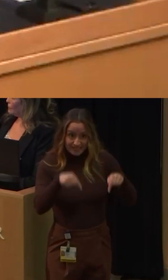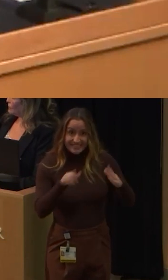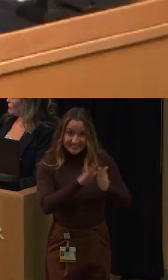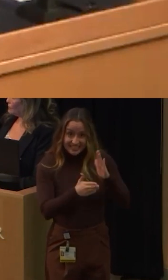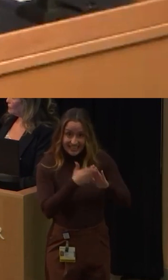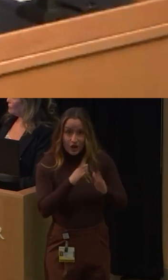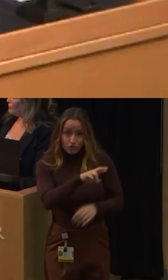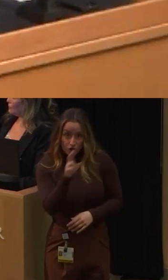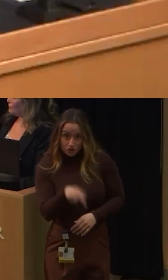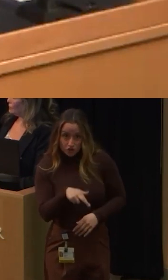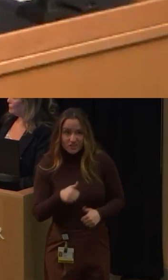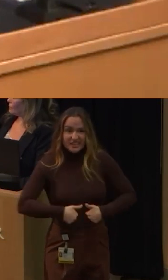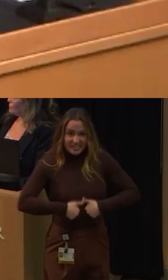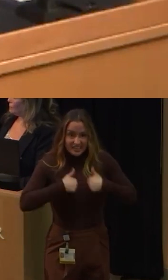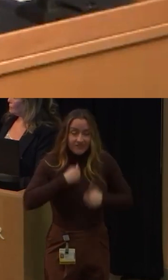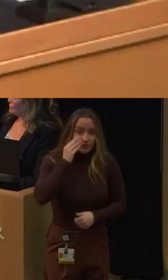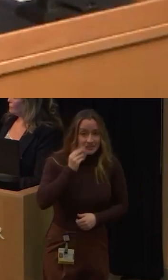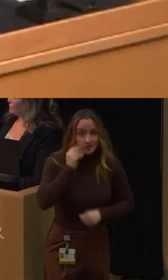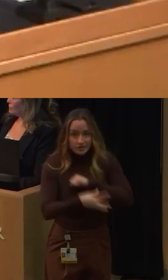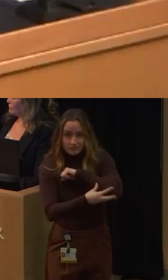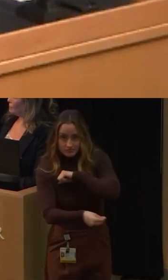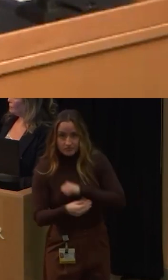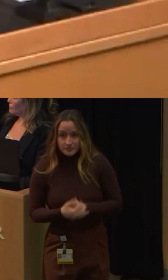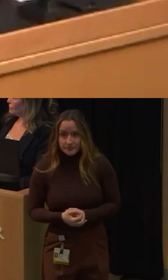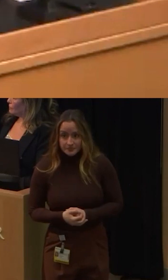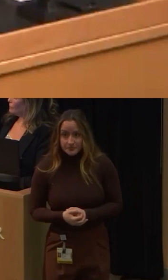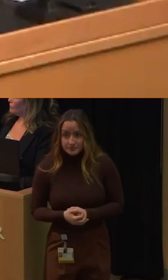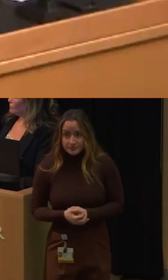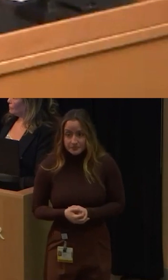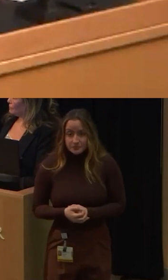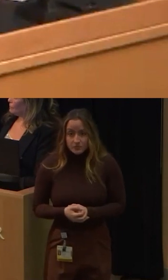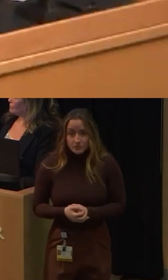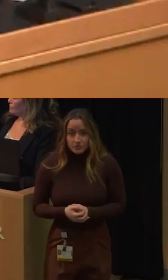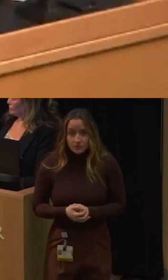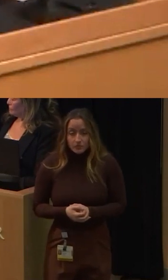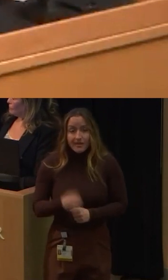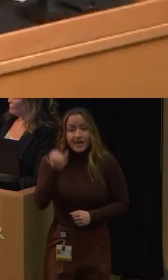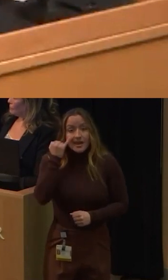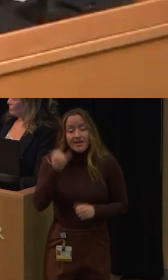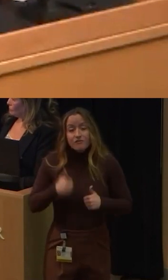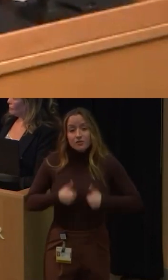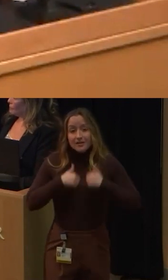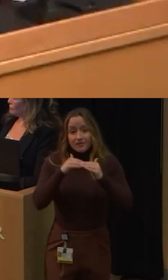and Americans living in families that earn less than $35,000 a year are four times as likely